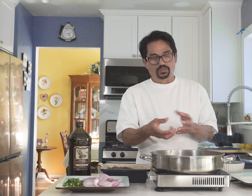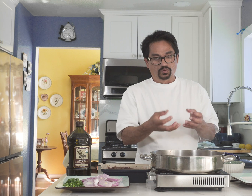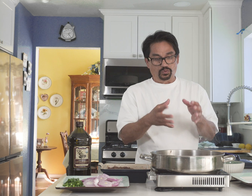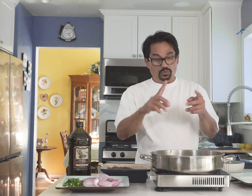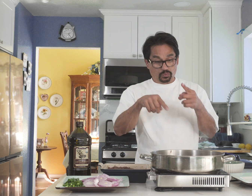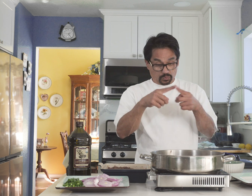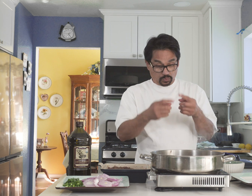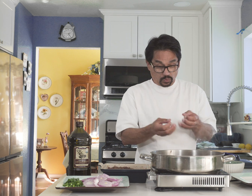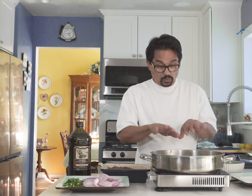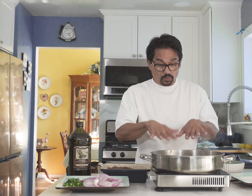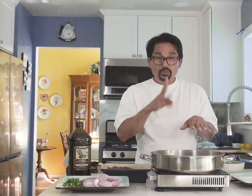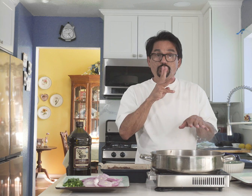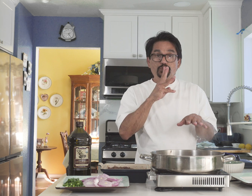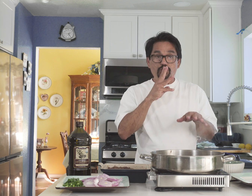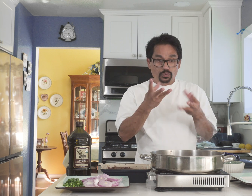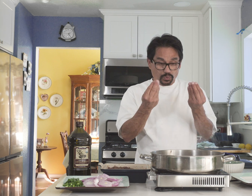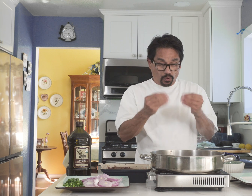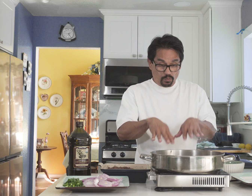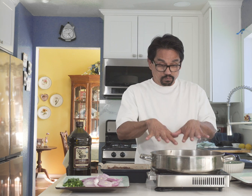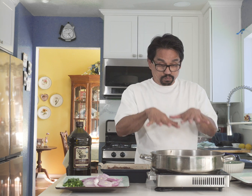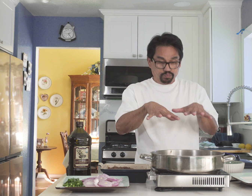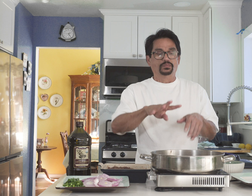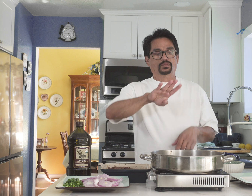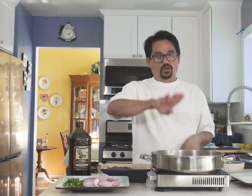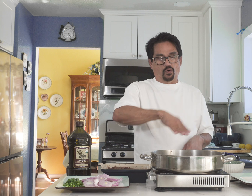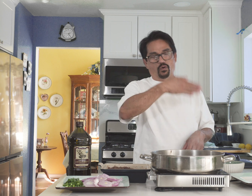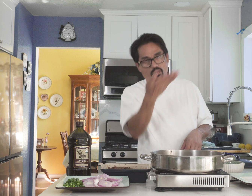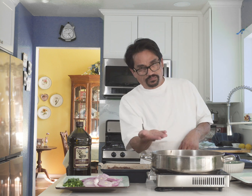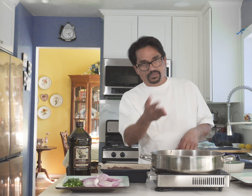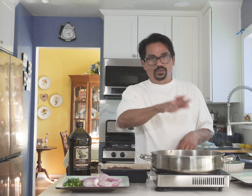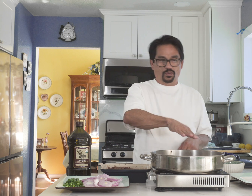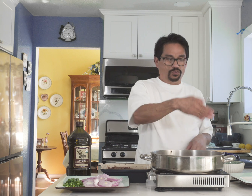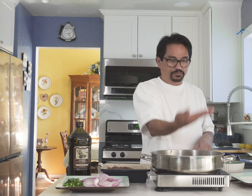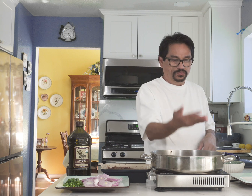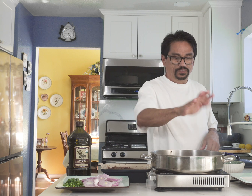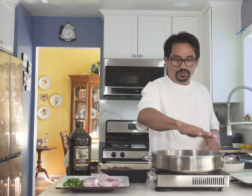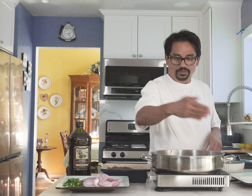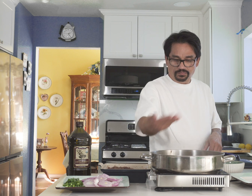until you see the juices fill the pan Then flip the meat